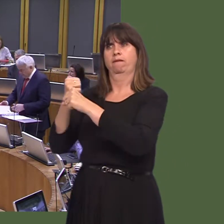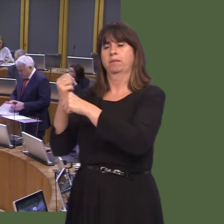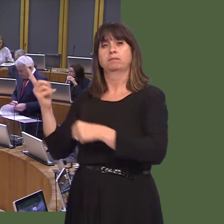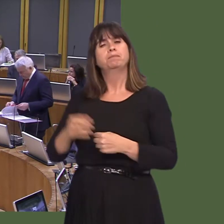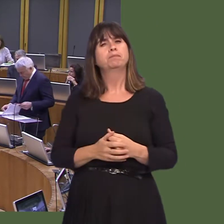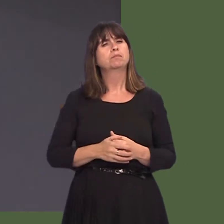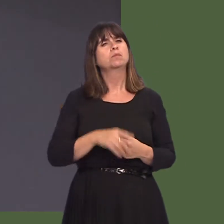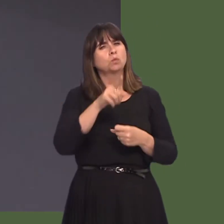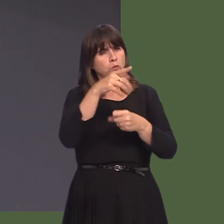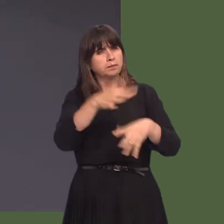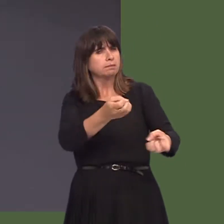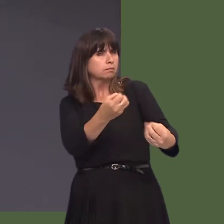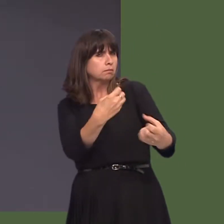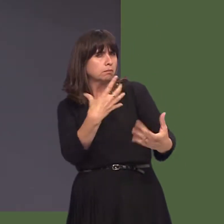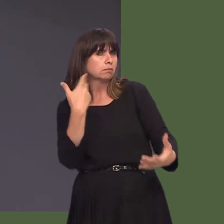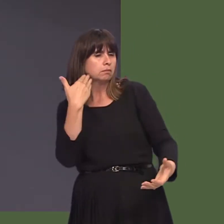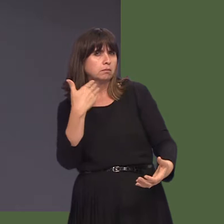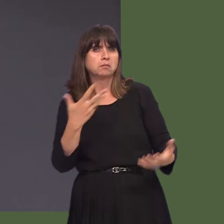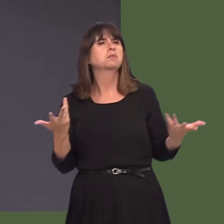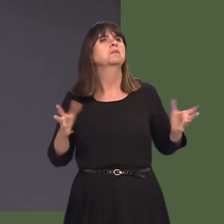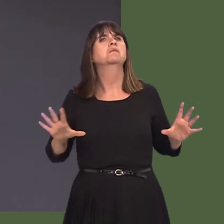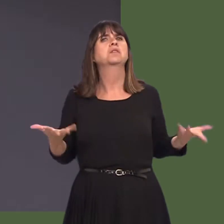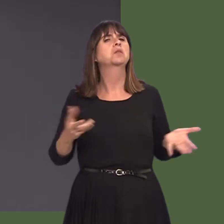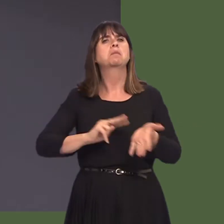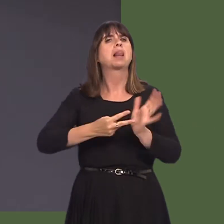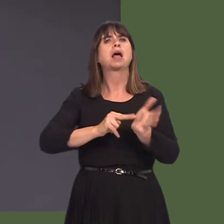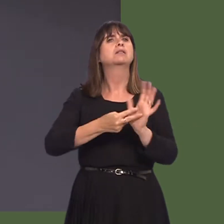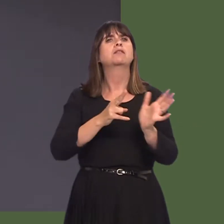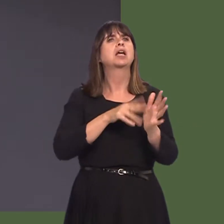you told us that you and your Government had no plans for the Welsh NHS if there was to